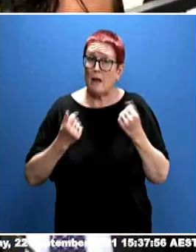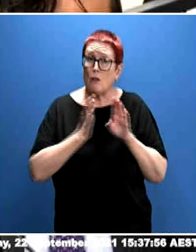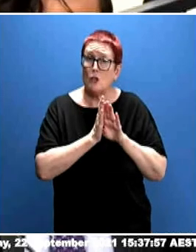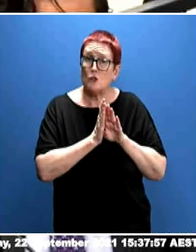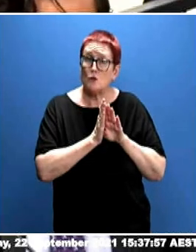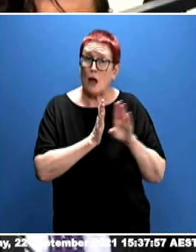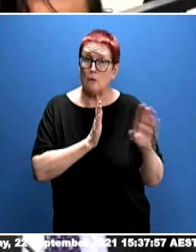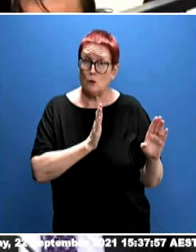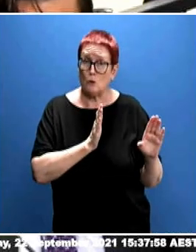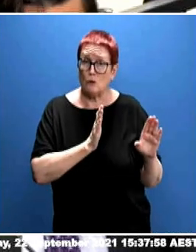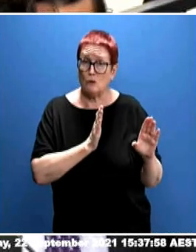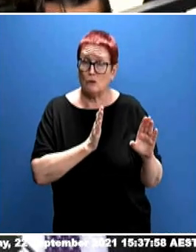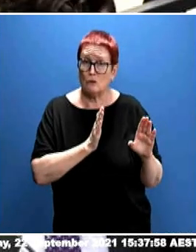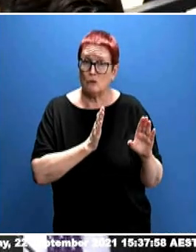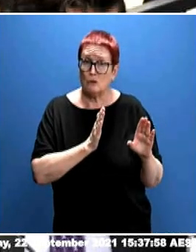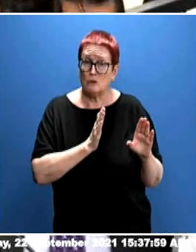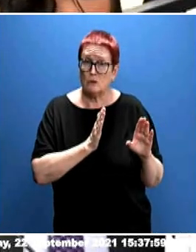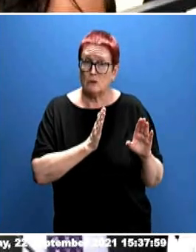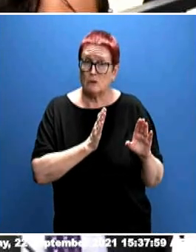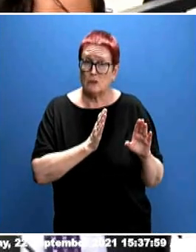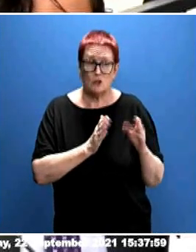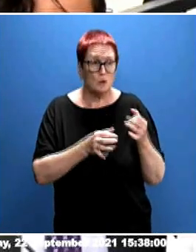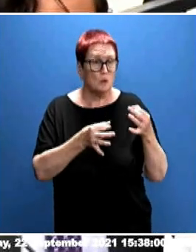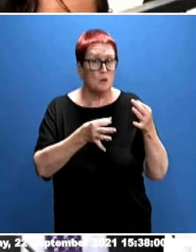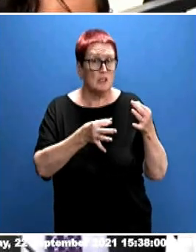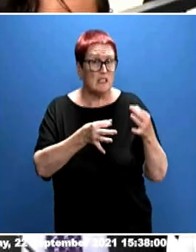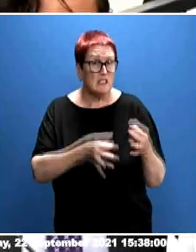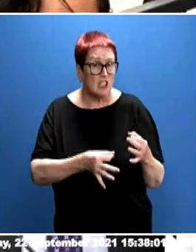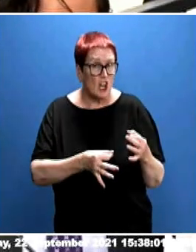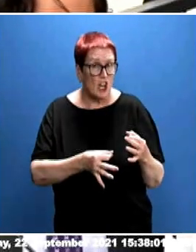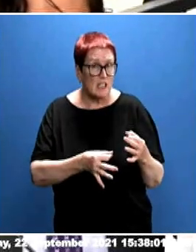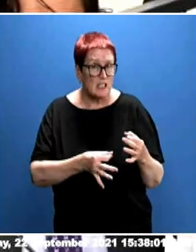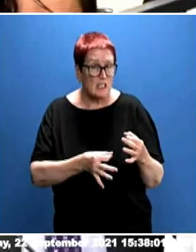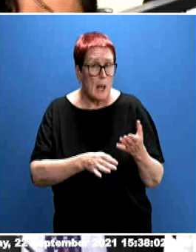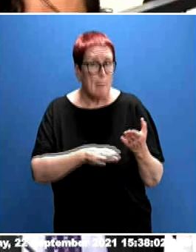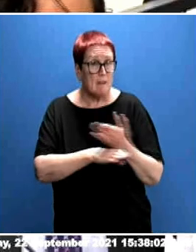bail or on some other order, that they go to the Kath French Centre.